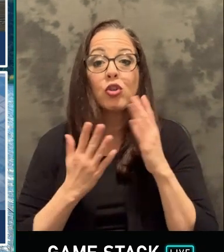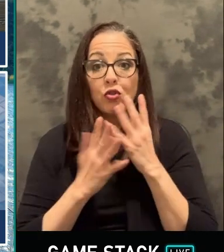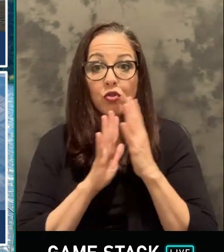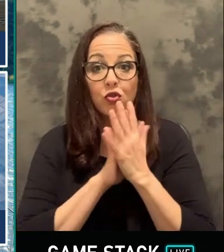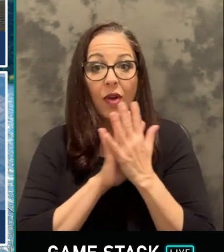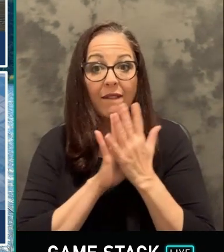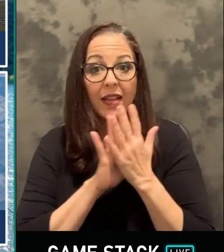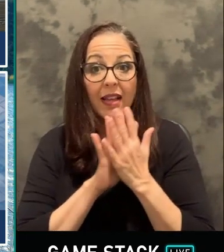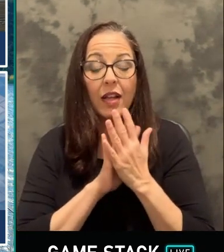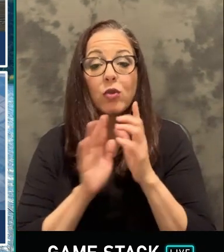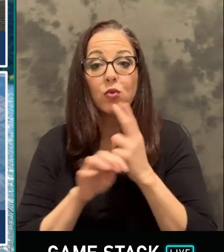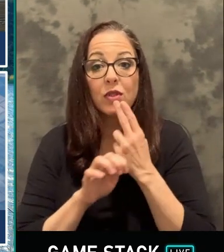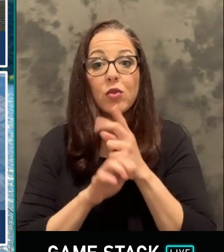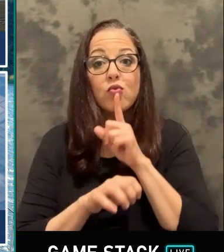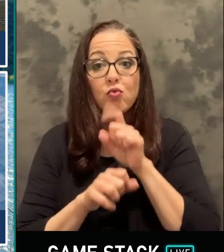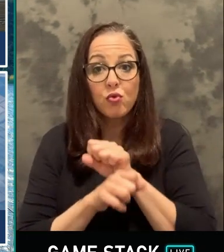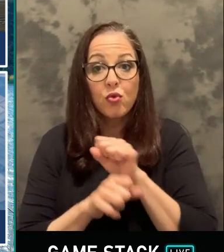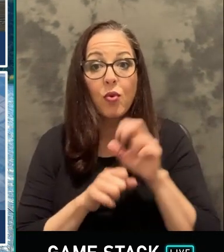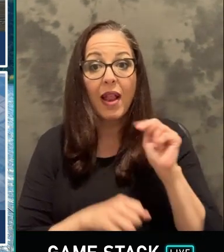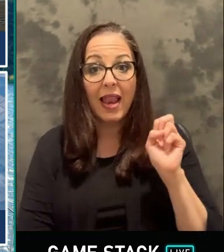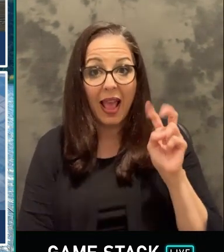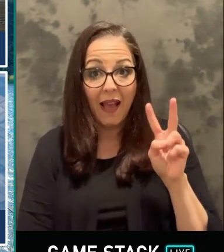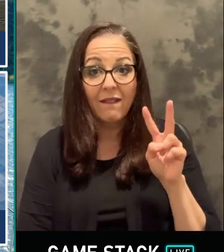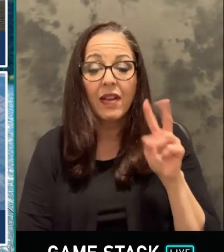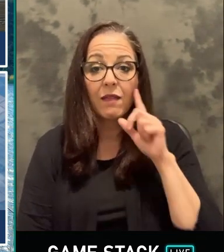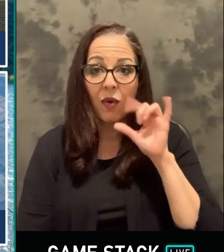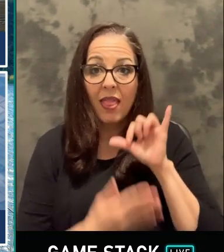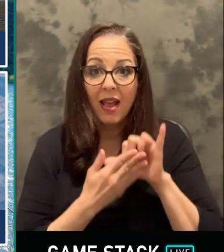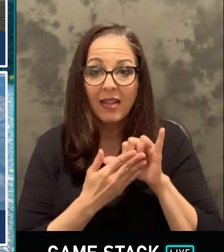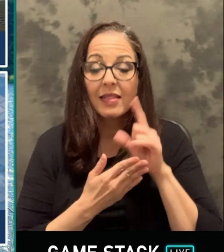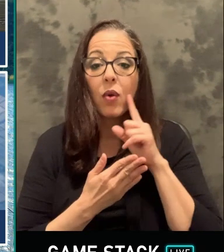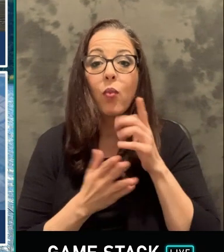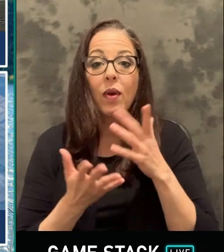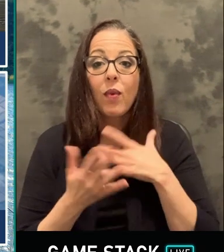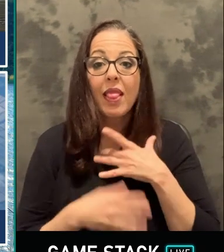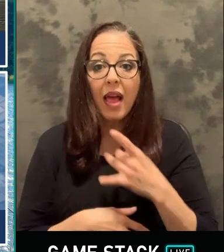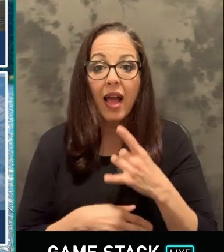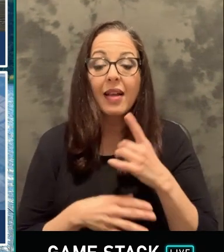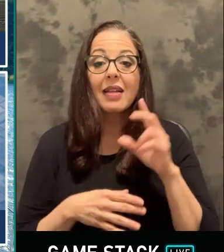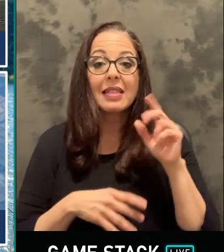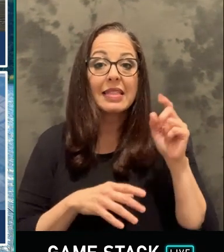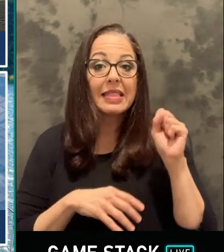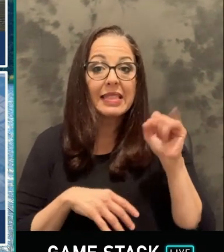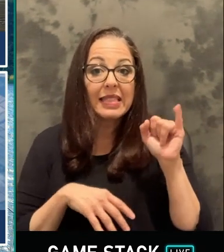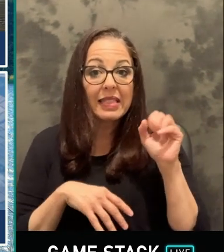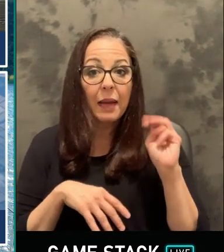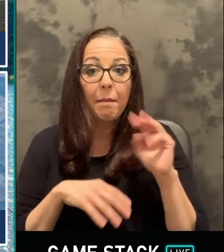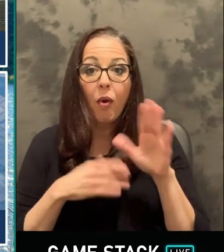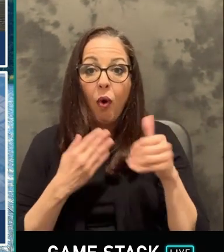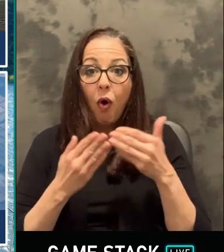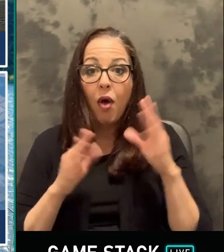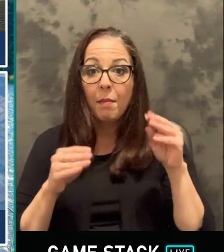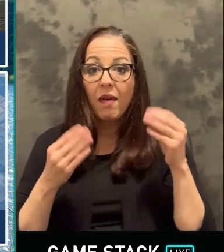we would like the simulations to provide, also, all the services that can smooth the experience.